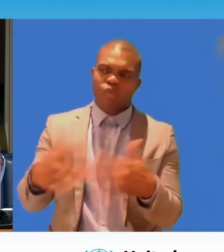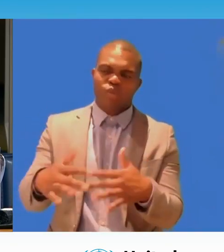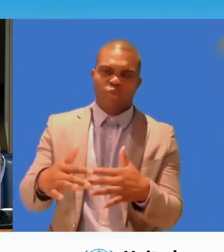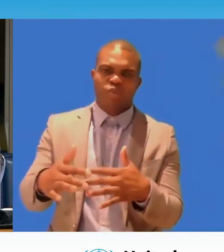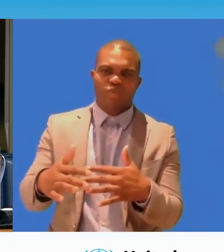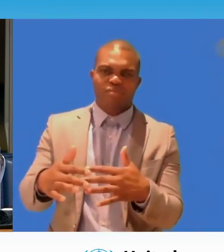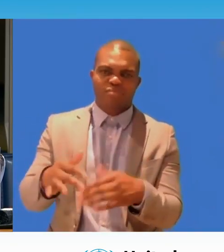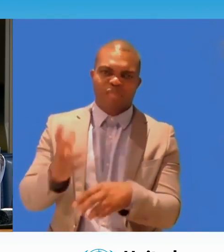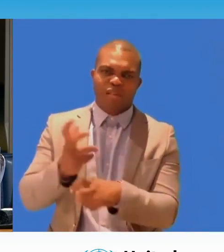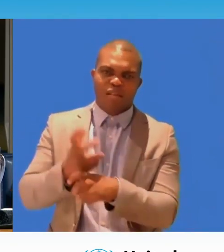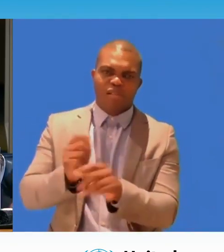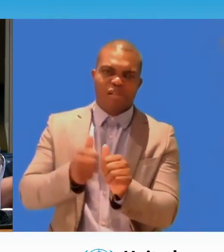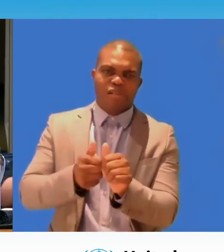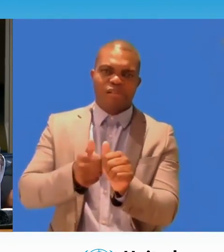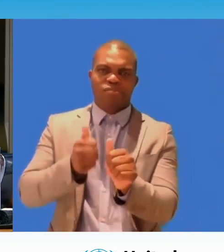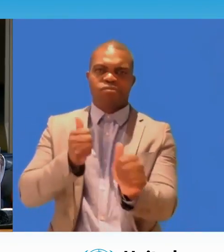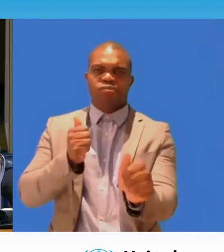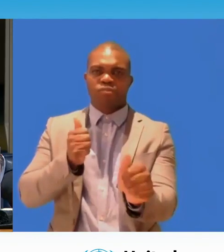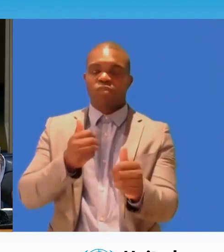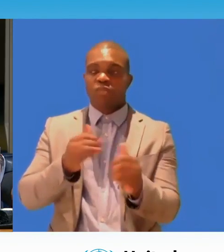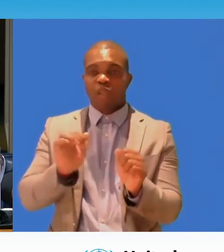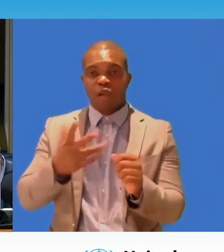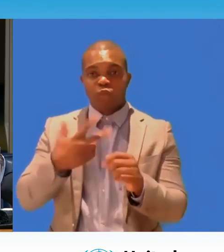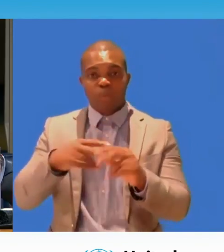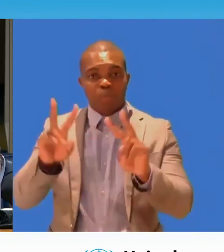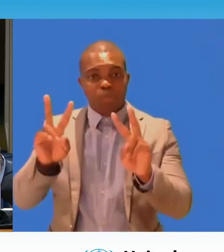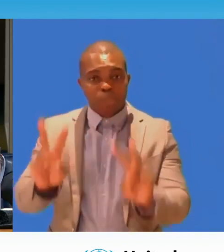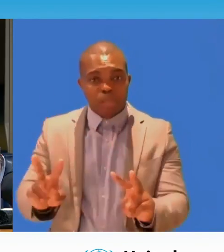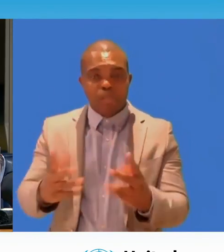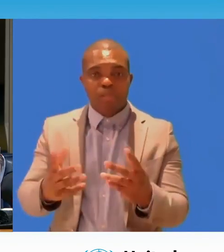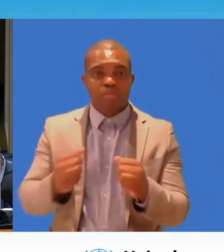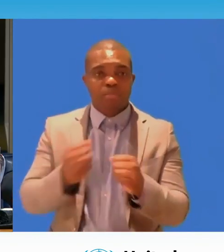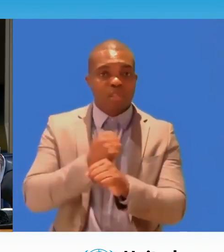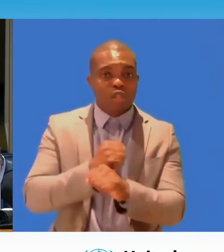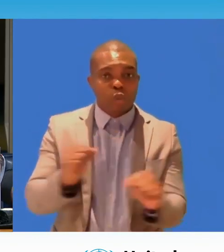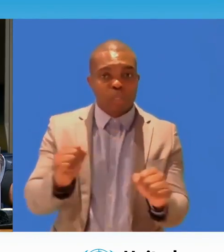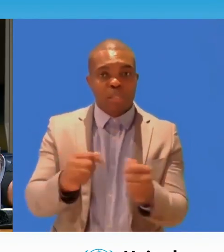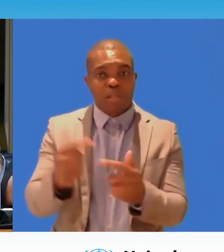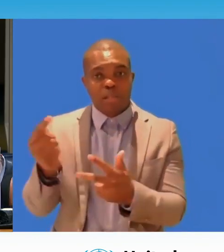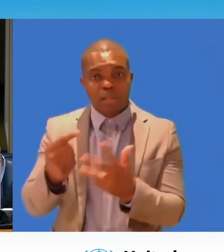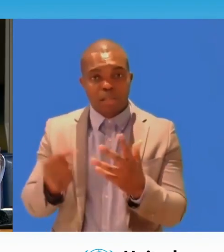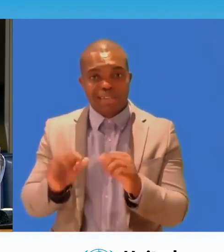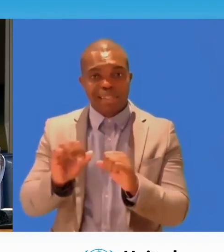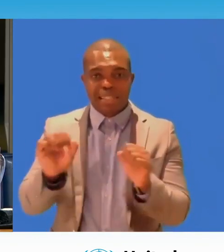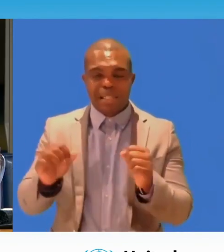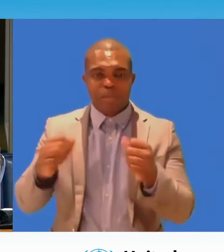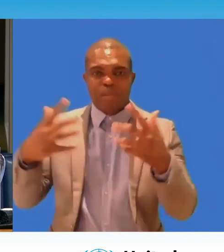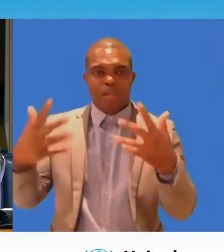the voices contributions and representations of persons with disabilities a diverse glob Global